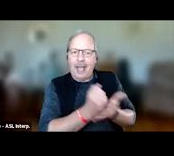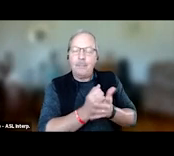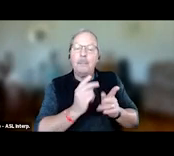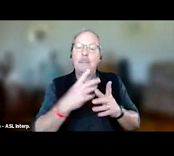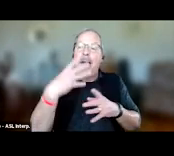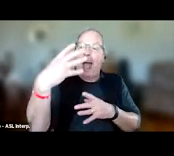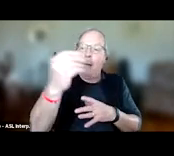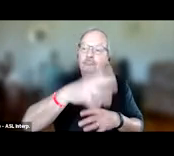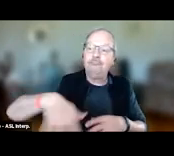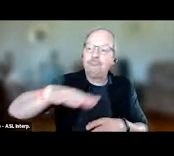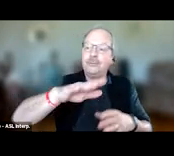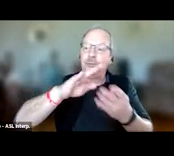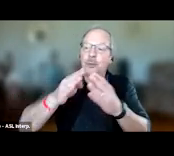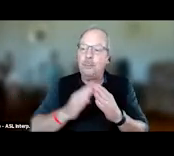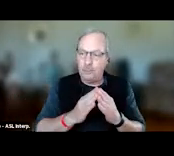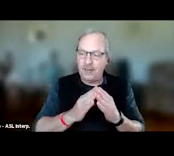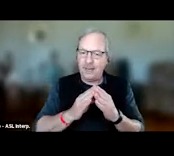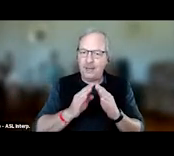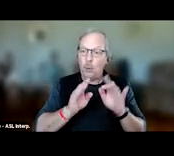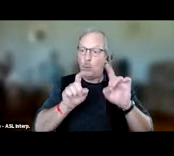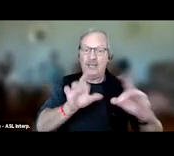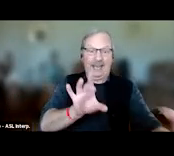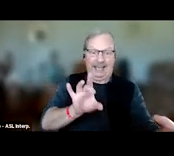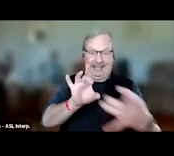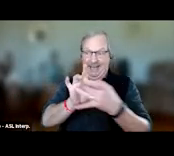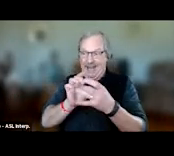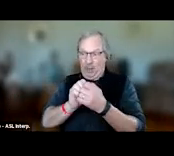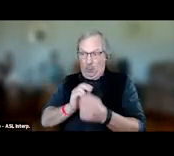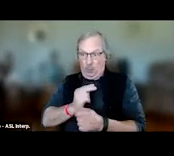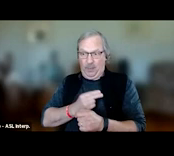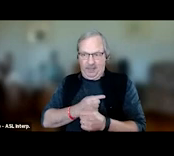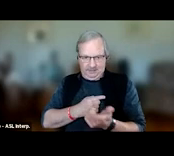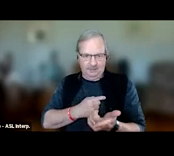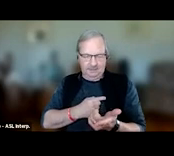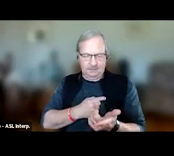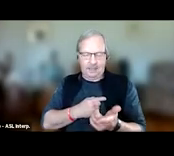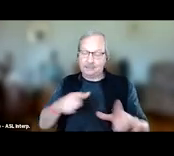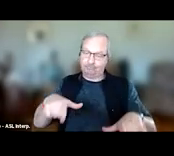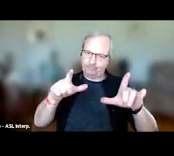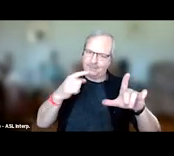that actually need to connect with us. So we stand, as the slide says there,